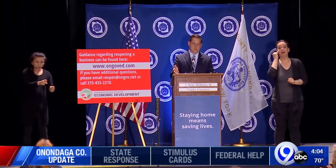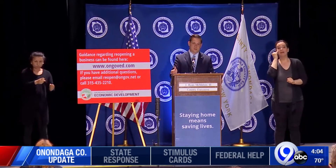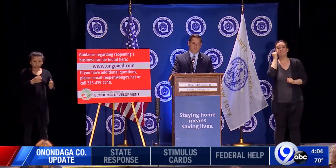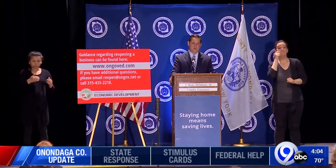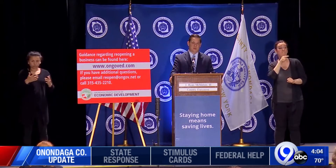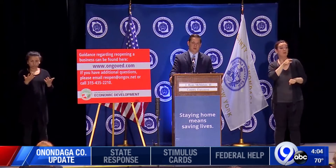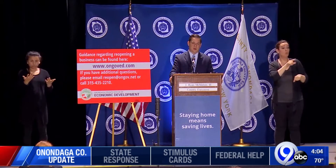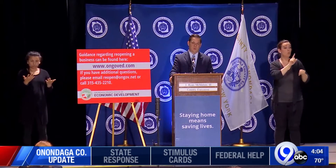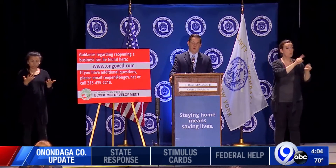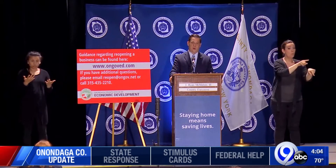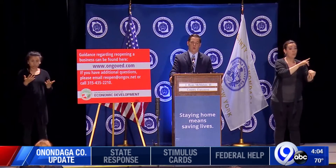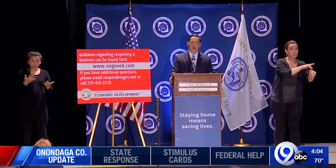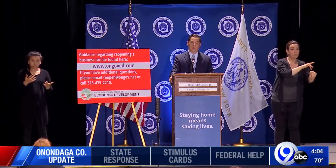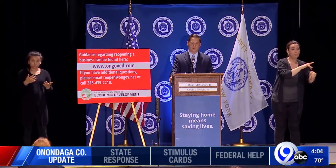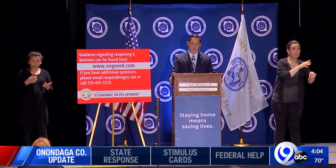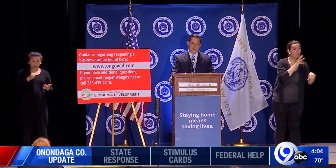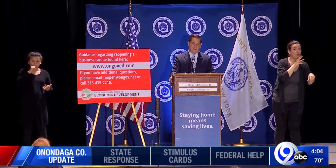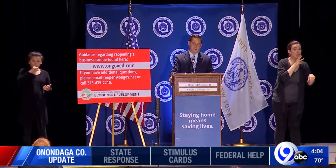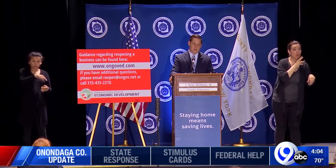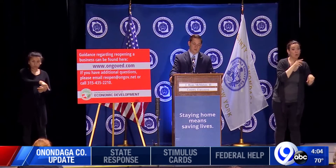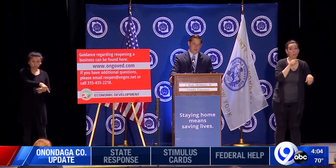water back to the beach where